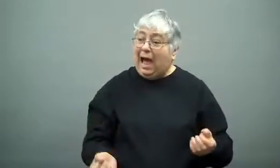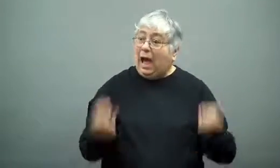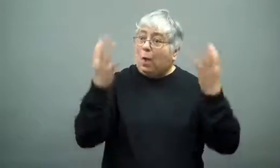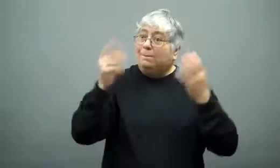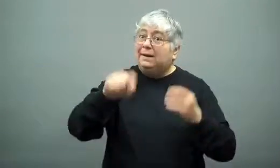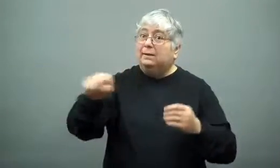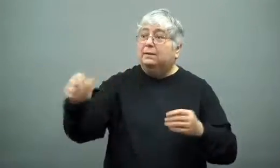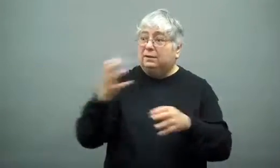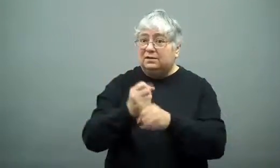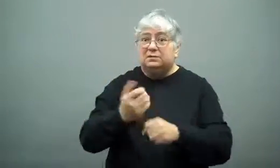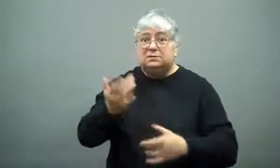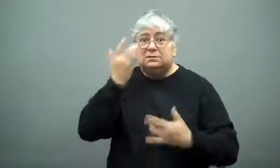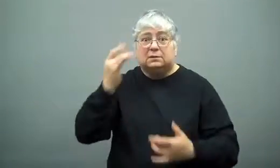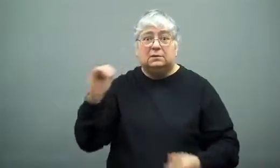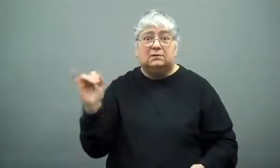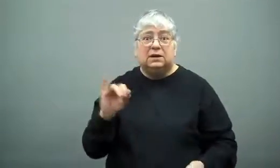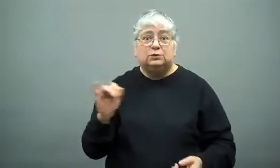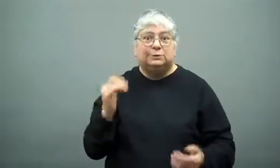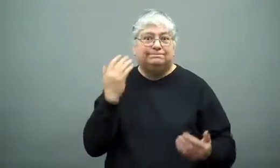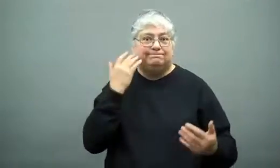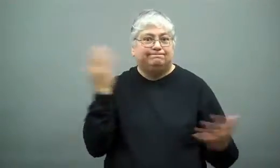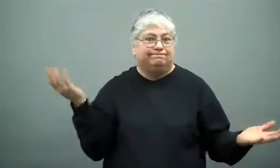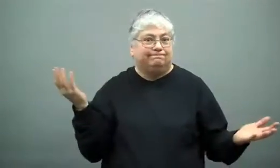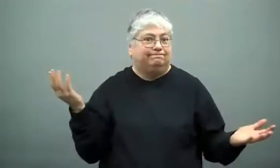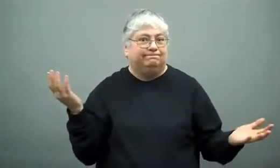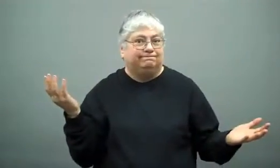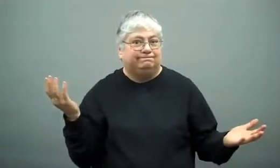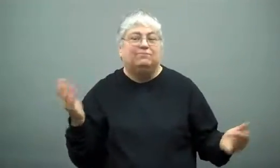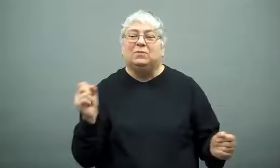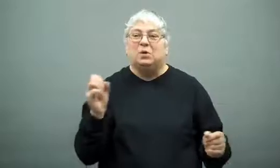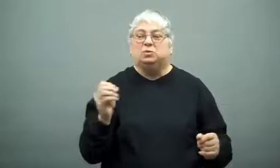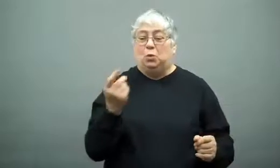It isn't known how many of them were infected.